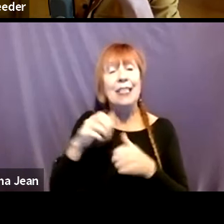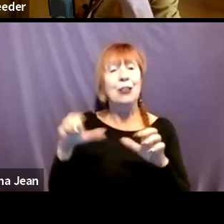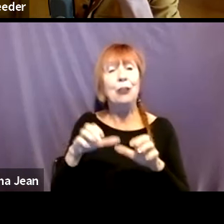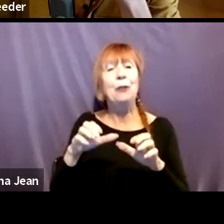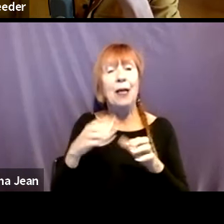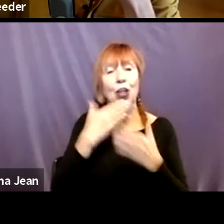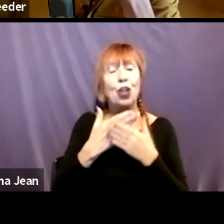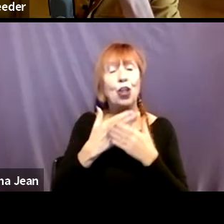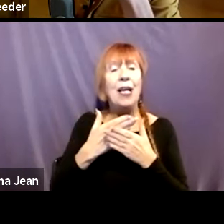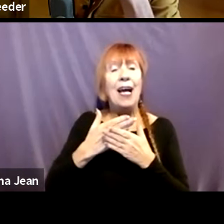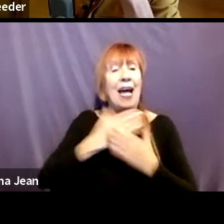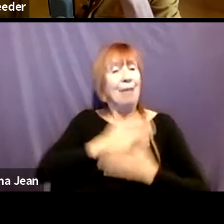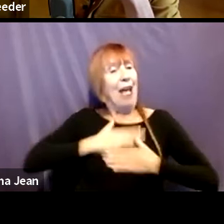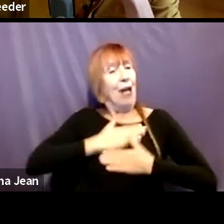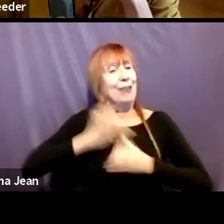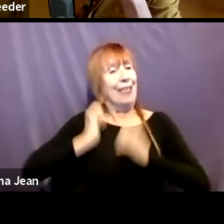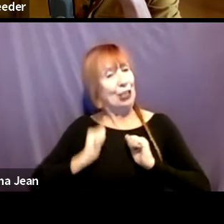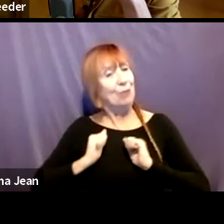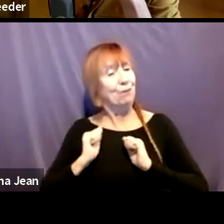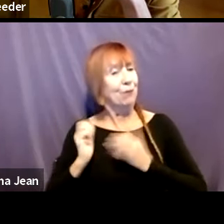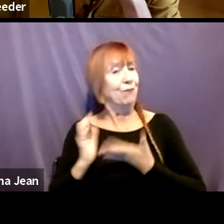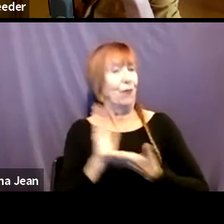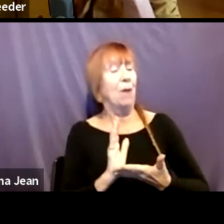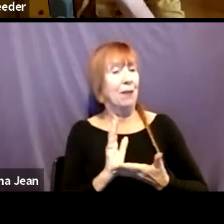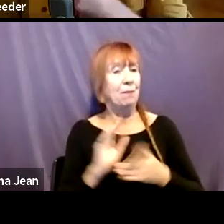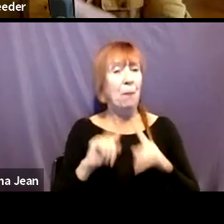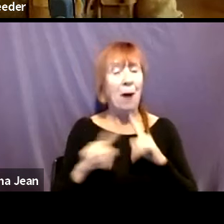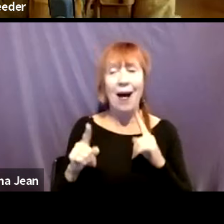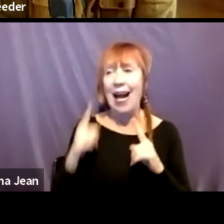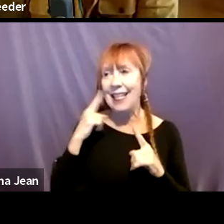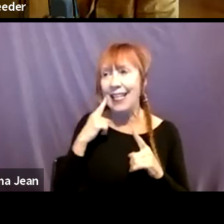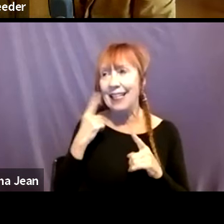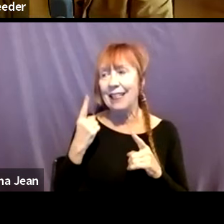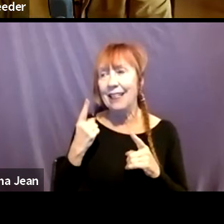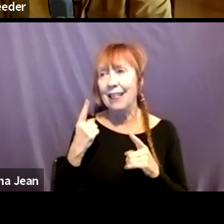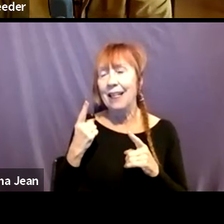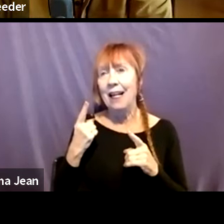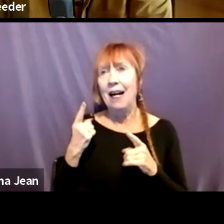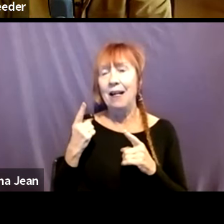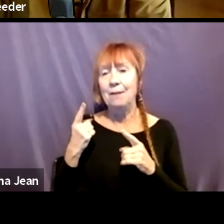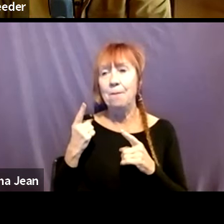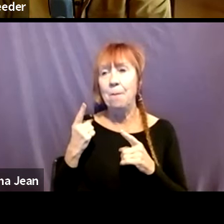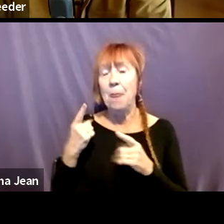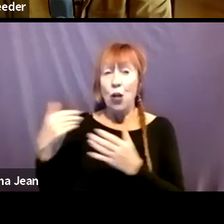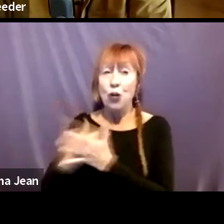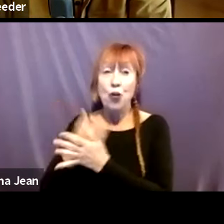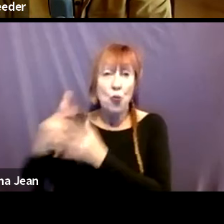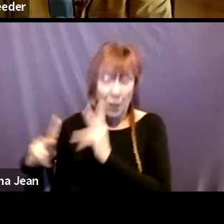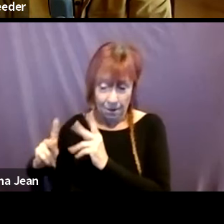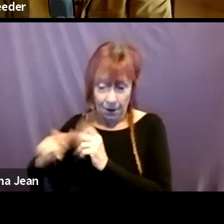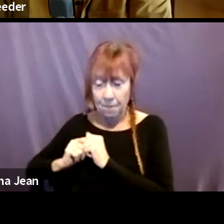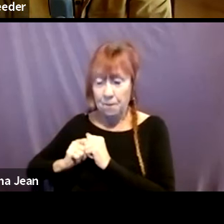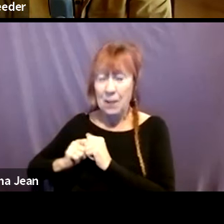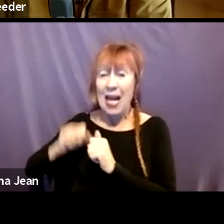But I think even someone who's new to this, if their pitch is really entertaining,